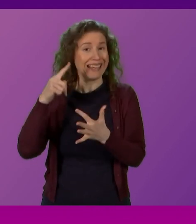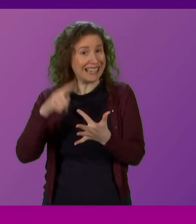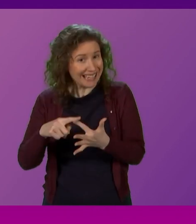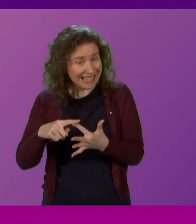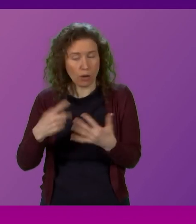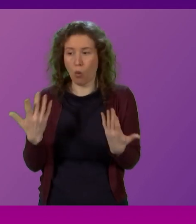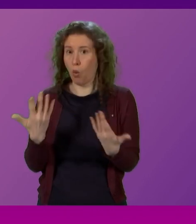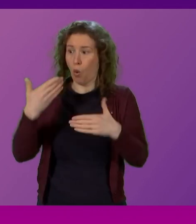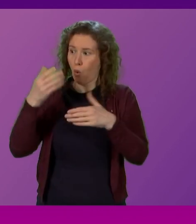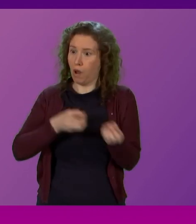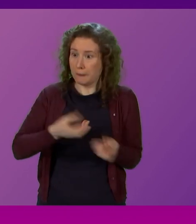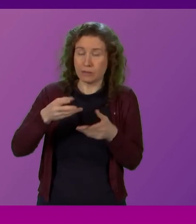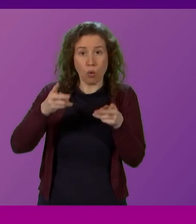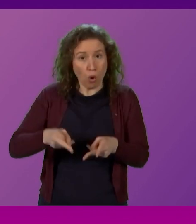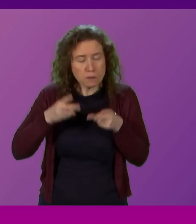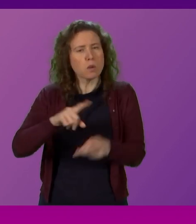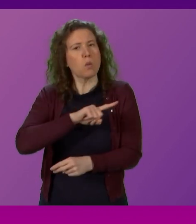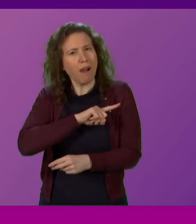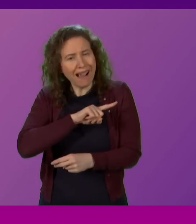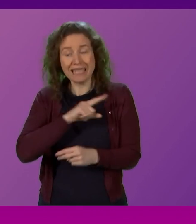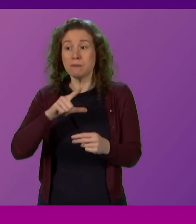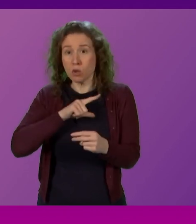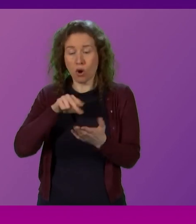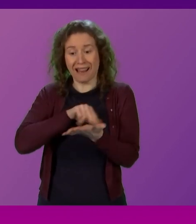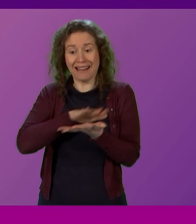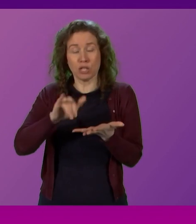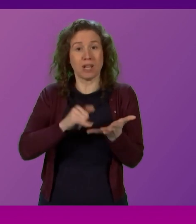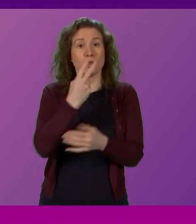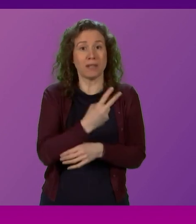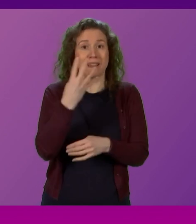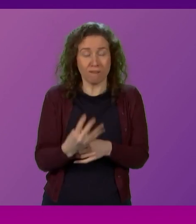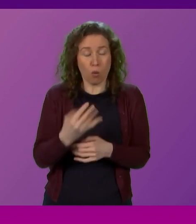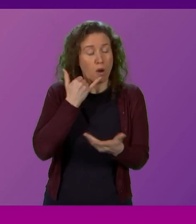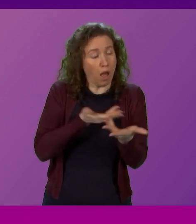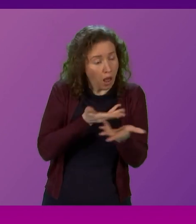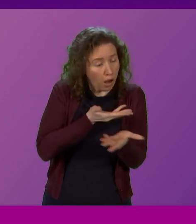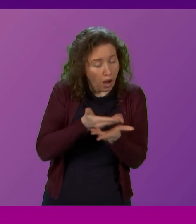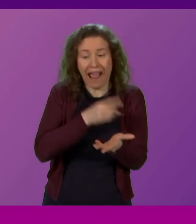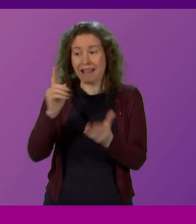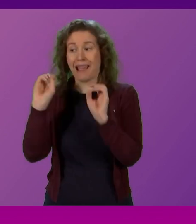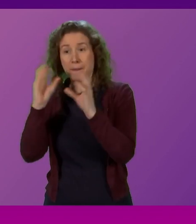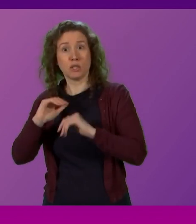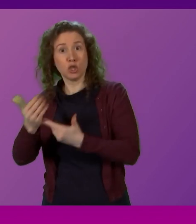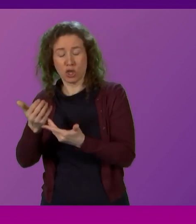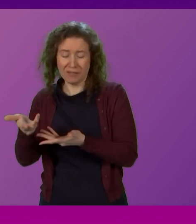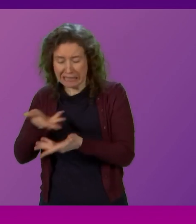units or admissions to hospital is the work that NHS 24 and the Scottish Ambulance Service are doing to avoid that.